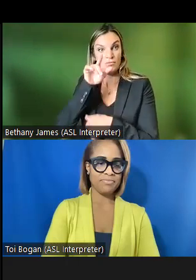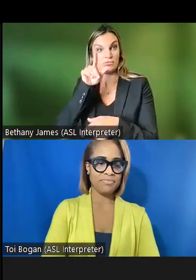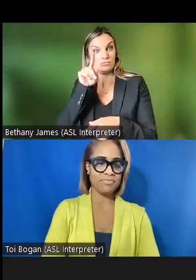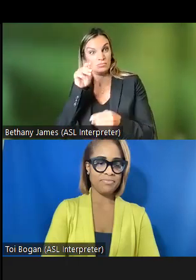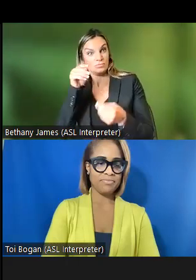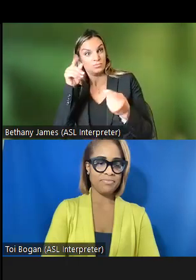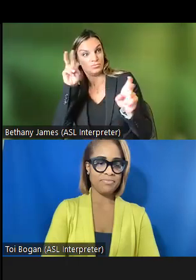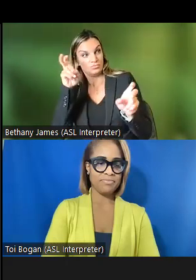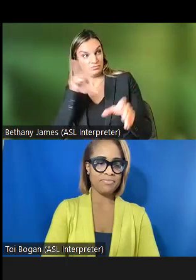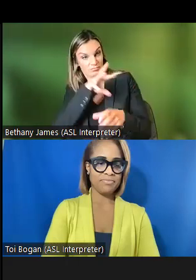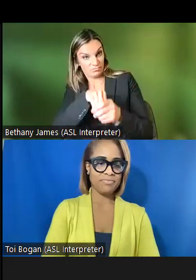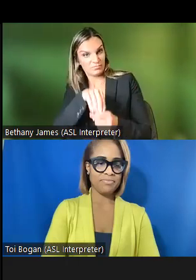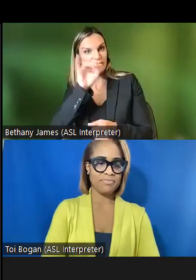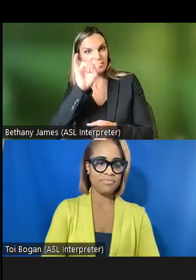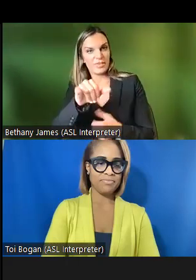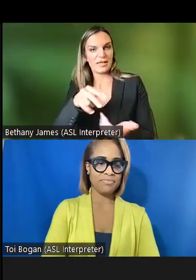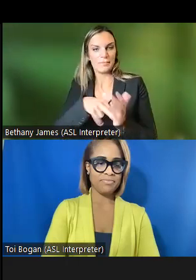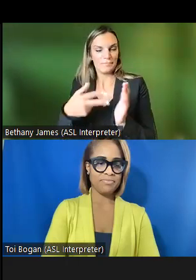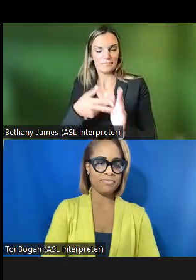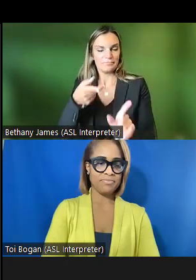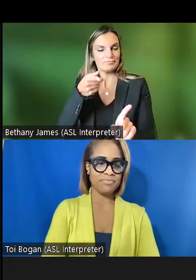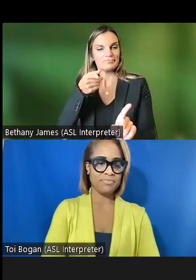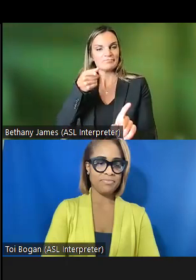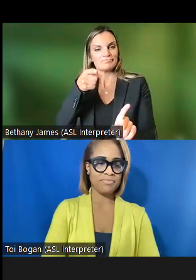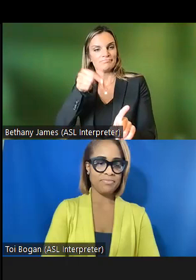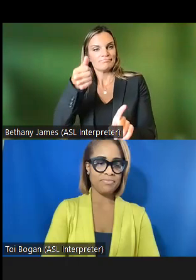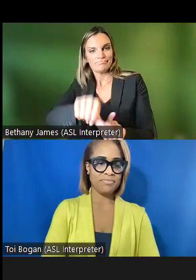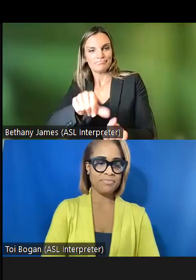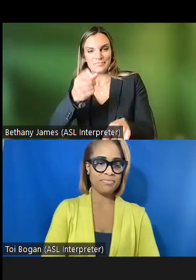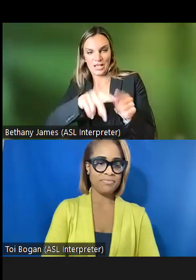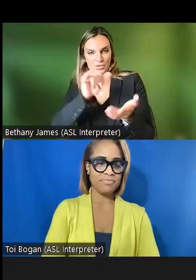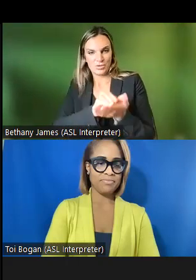But, again, denying accommodation only means you have to go back to the drawing board to